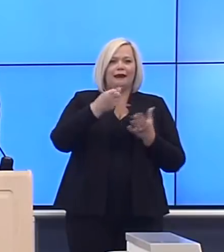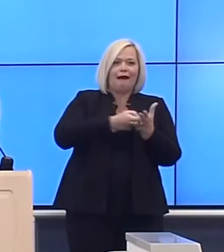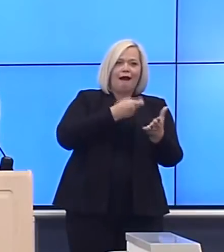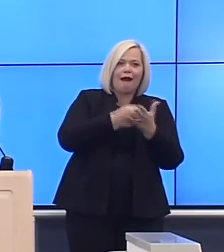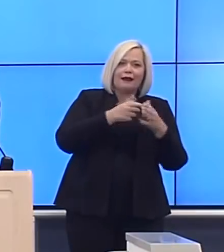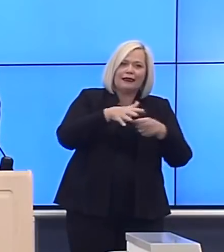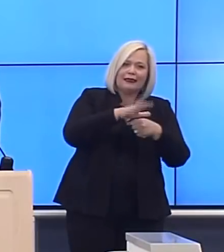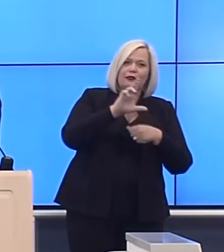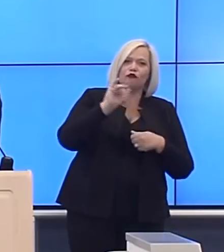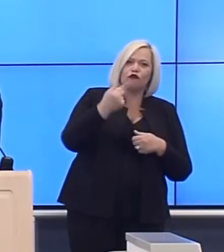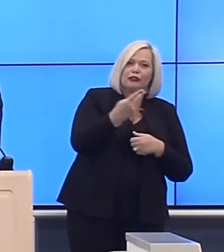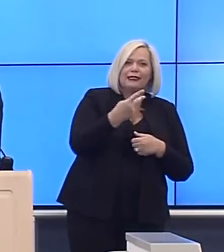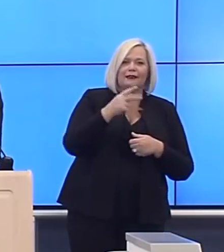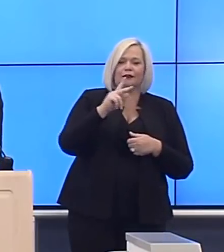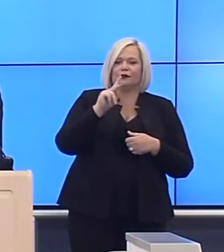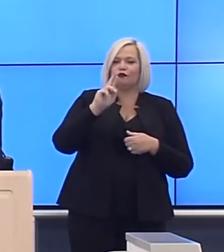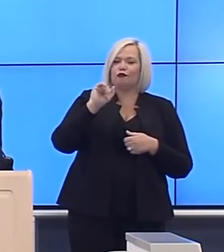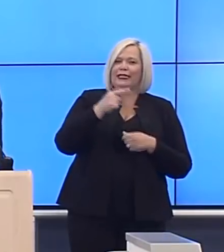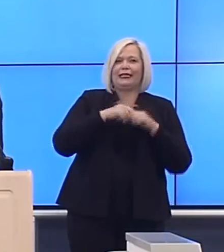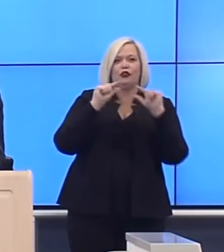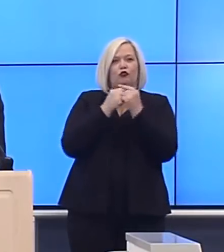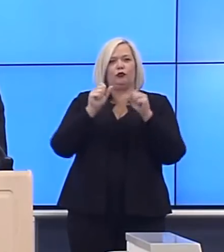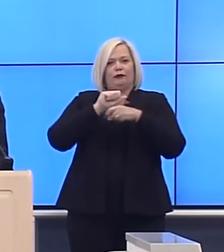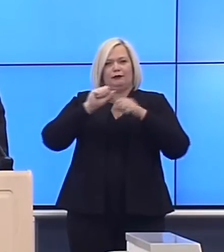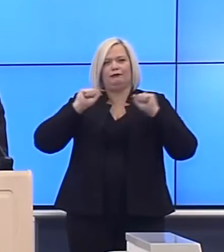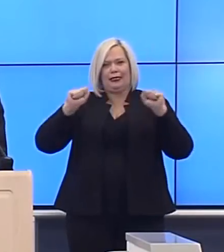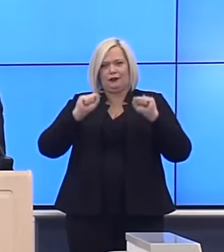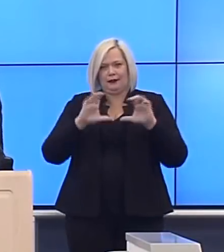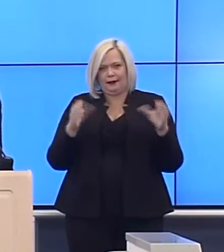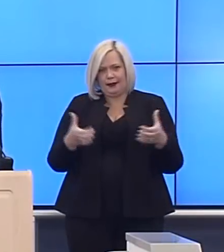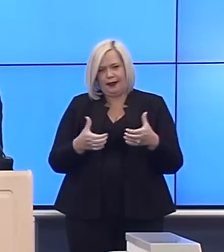RESTAURANTS INDOOR ENTERTAINMENT VENUES LIKE CASINOS POLLING CENTERS, MOVIE